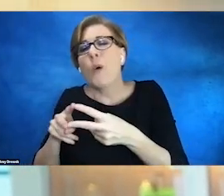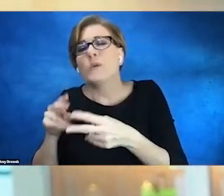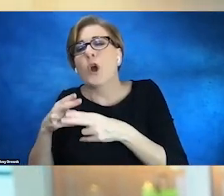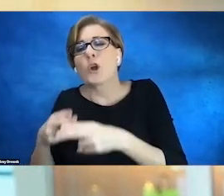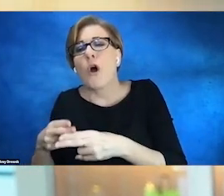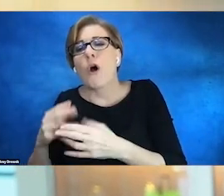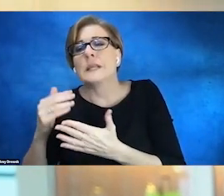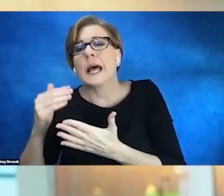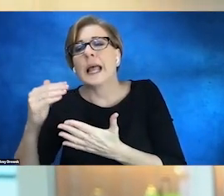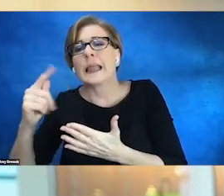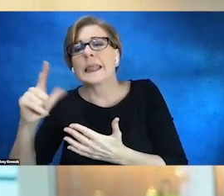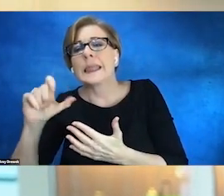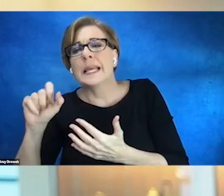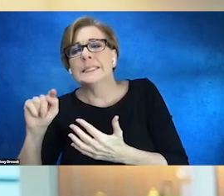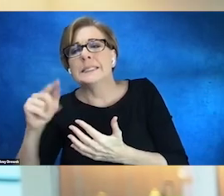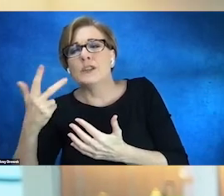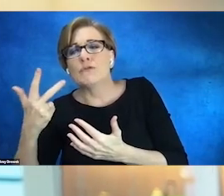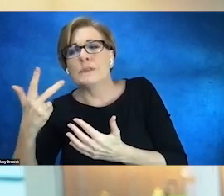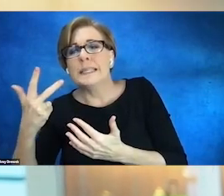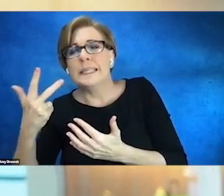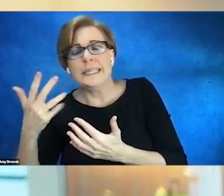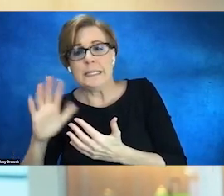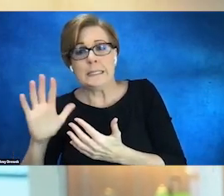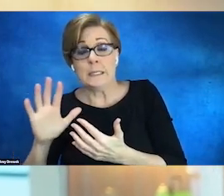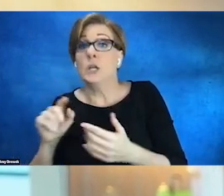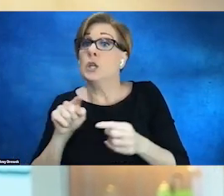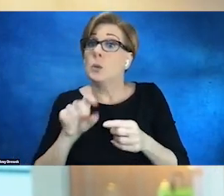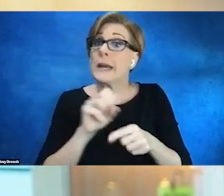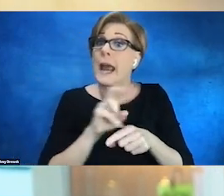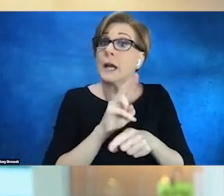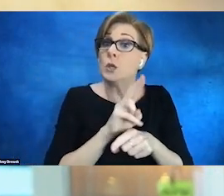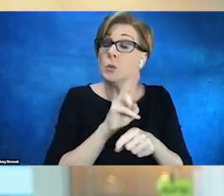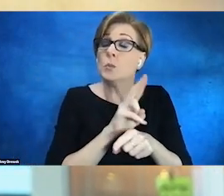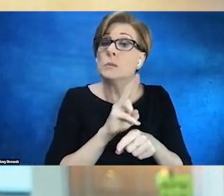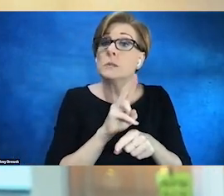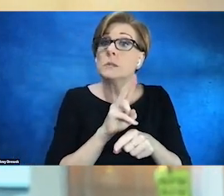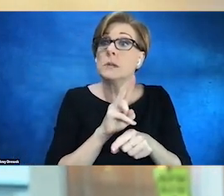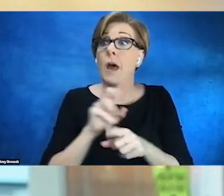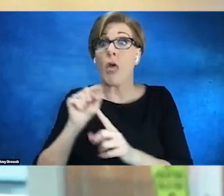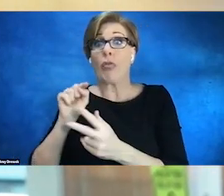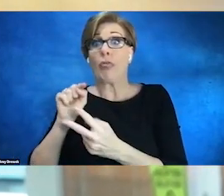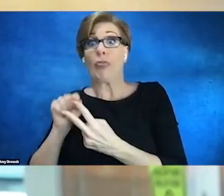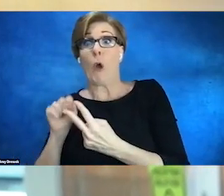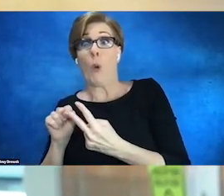lists three items in State Statute the voter then could use a utility bill that's been issued